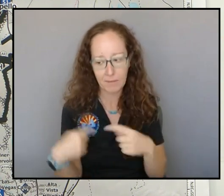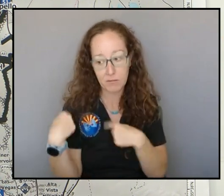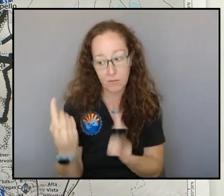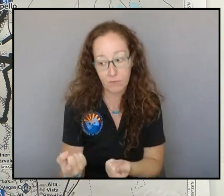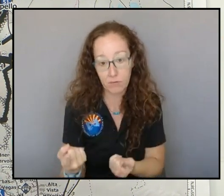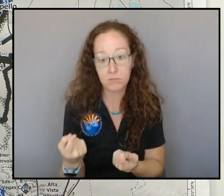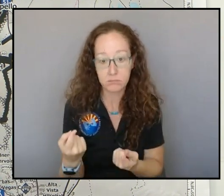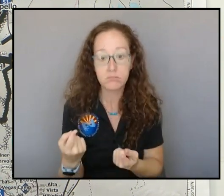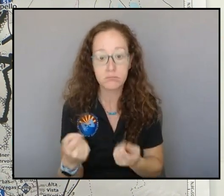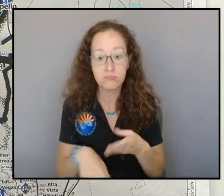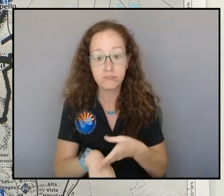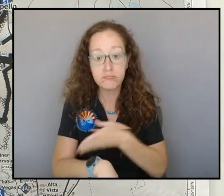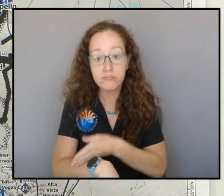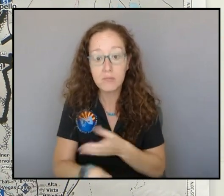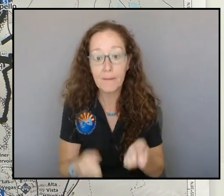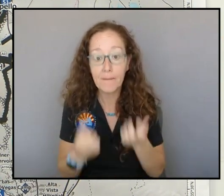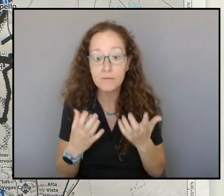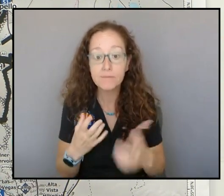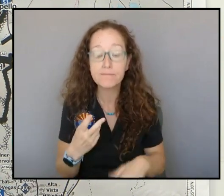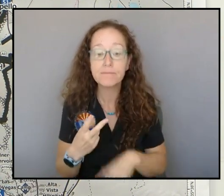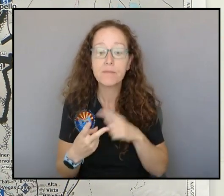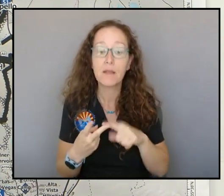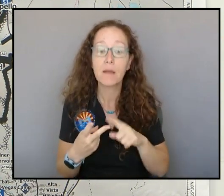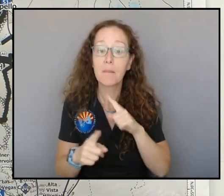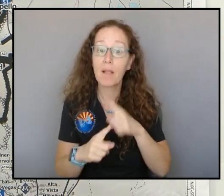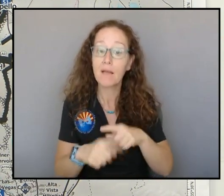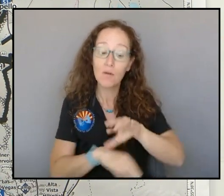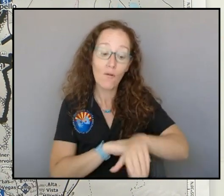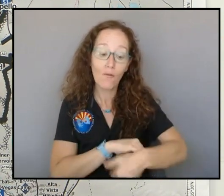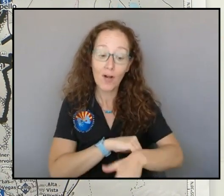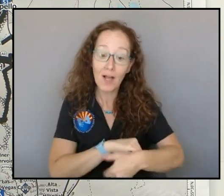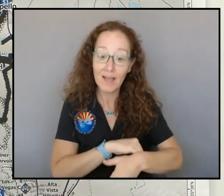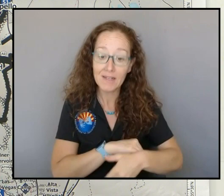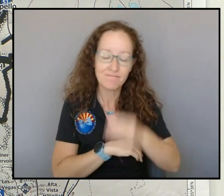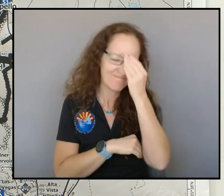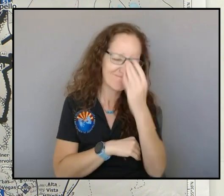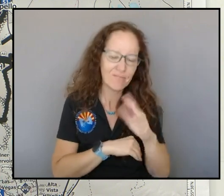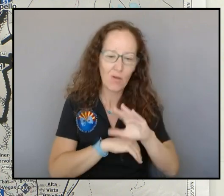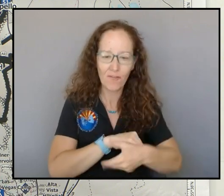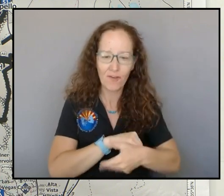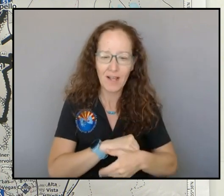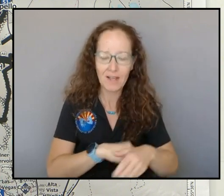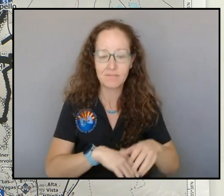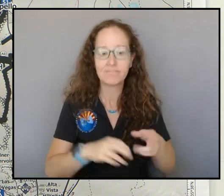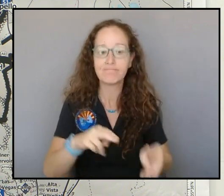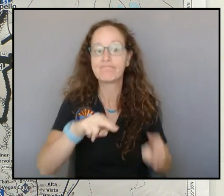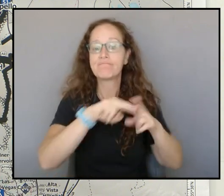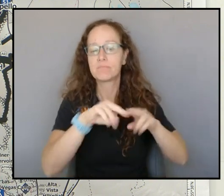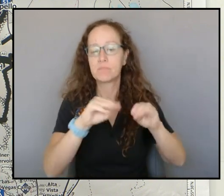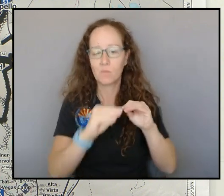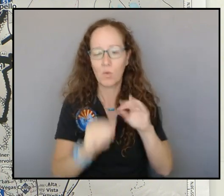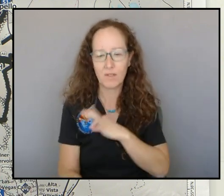add on to that: We are beefing up the nighttime folks that are going to be out there so that there's a larger group of folks